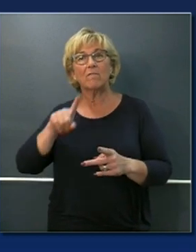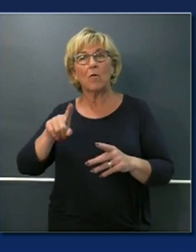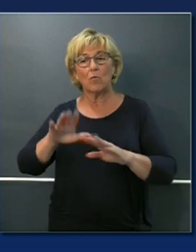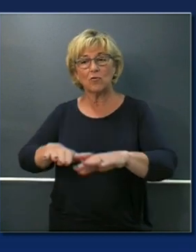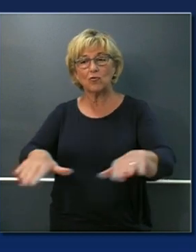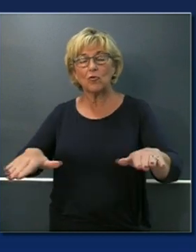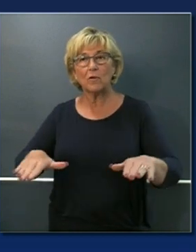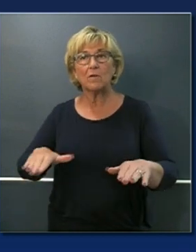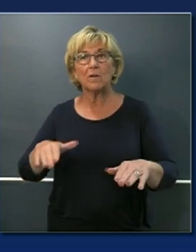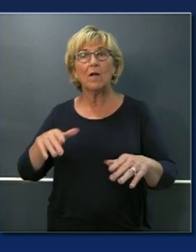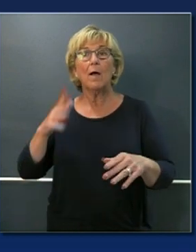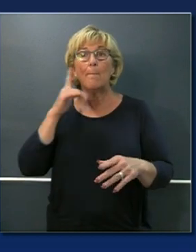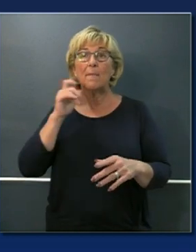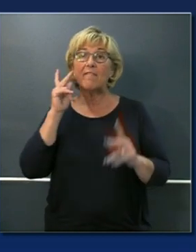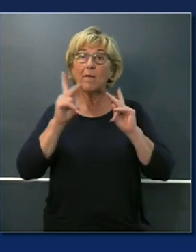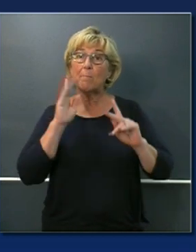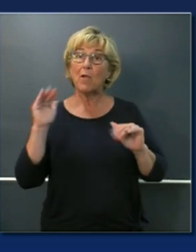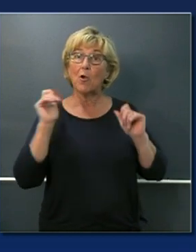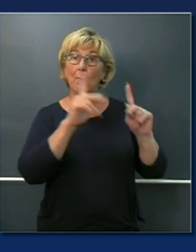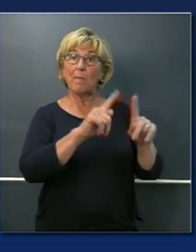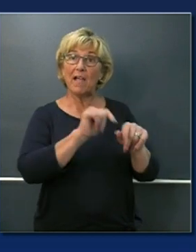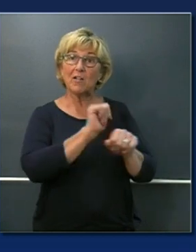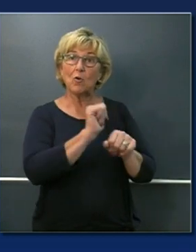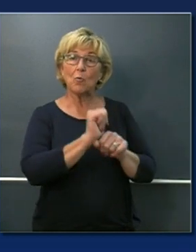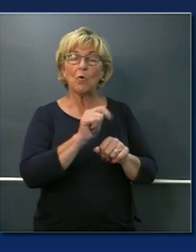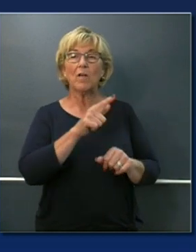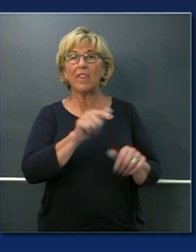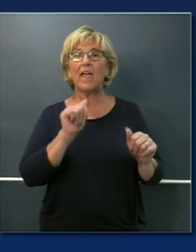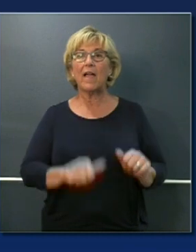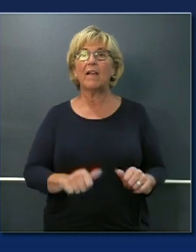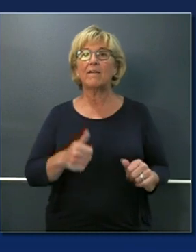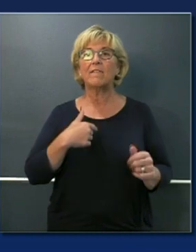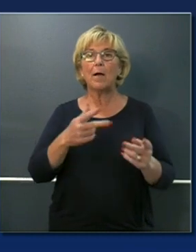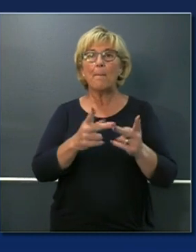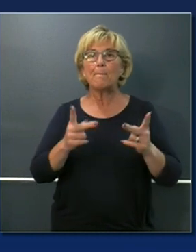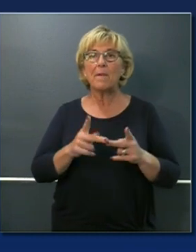WE ARE TALKING ABOUT TRYING TO